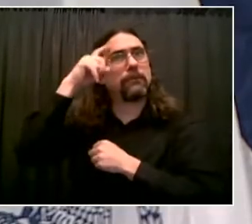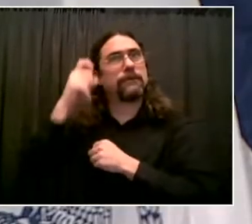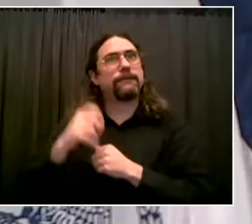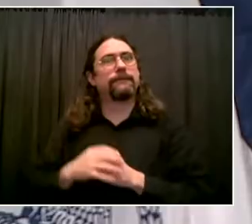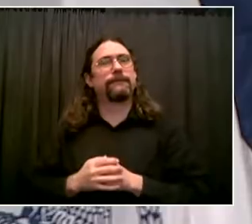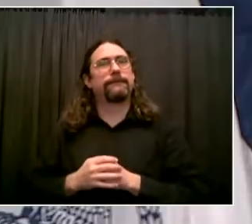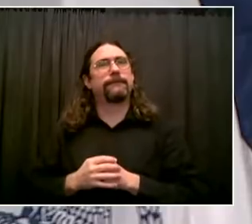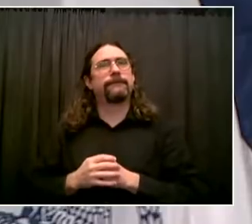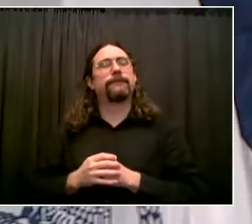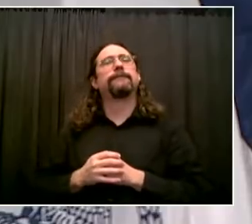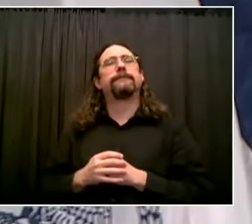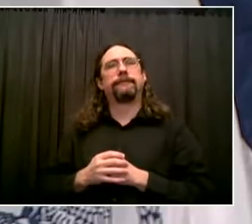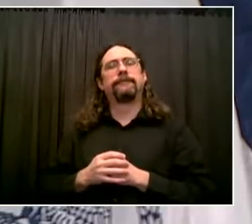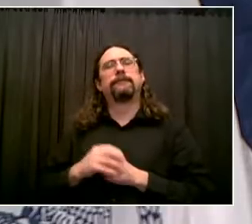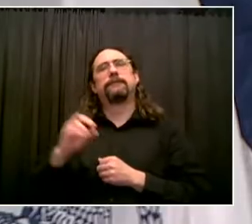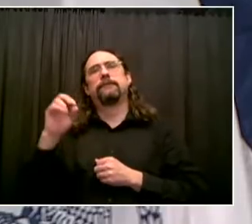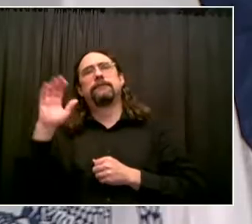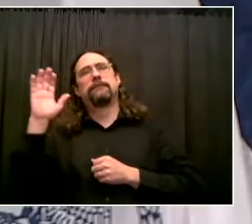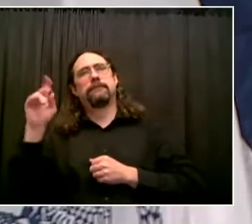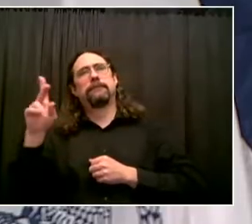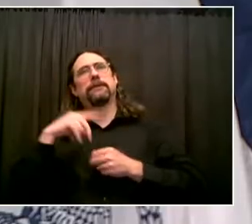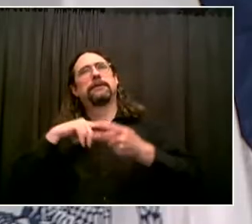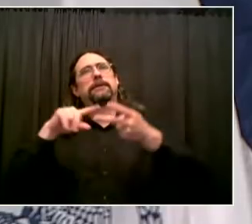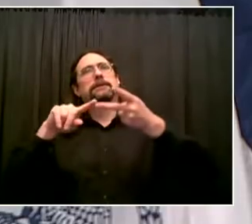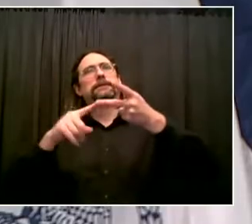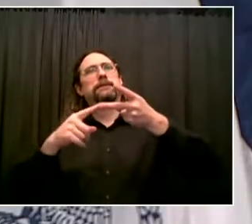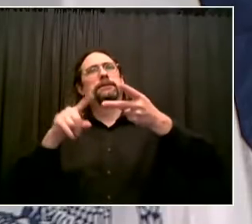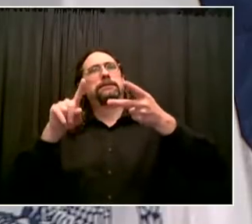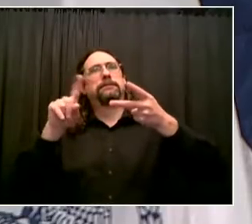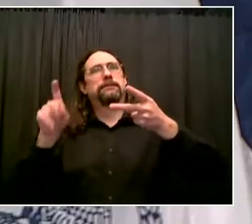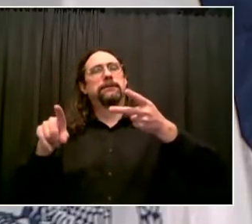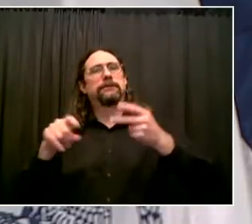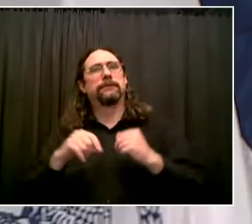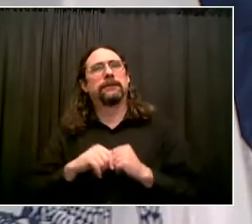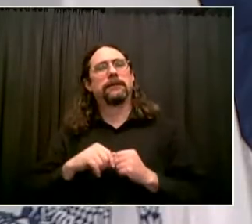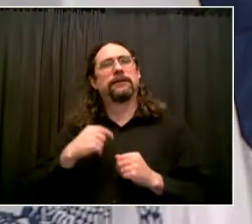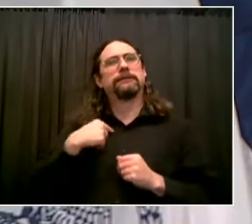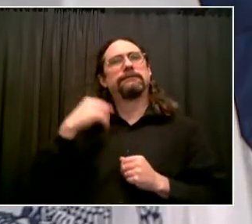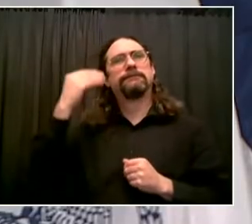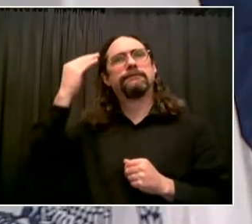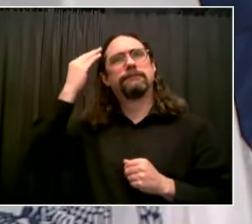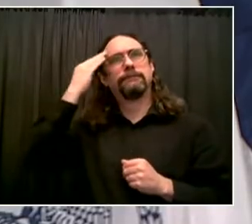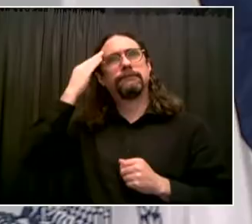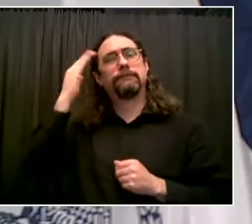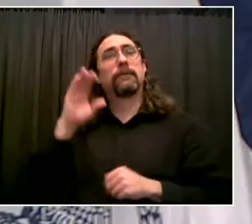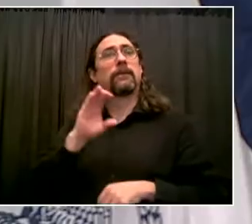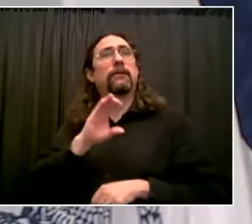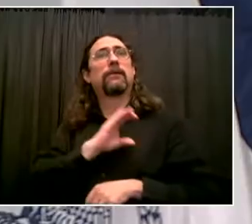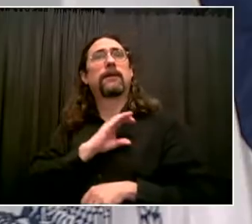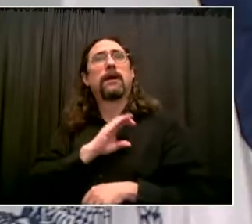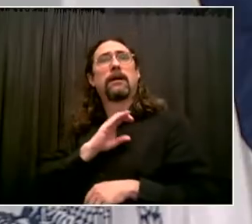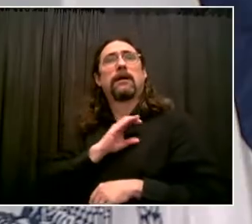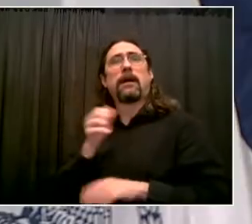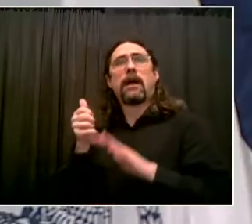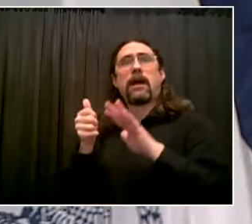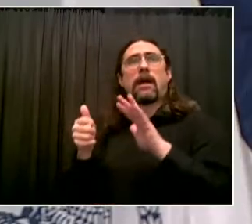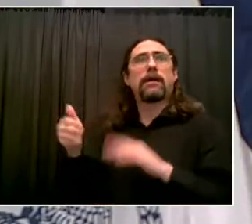POLICE COMMISSIONER HAS TALKED ABOUT RECENTLY AND I'M SURE THAT BOTH YOU AND CHIEF ARE CONCERNED